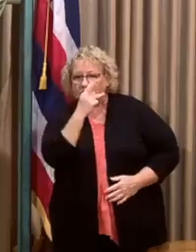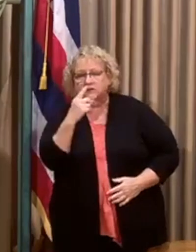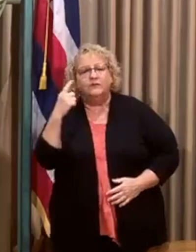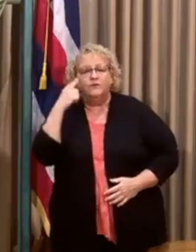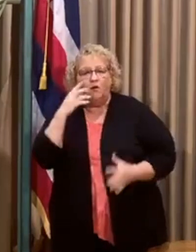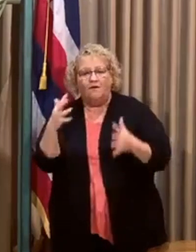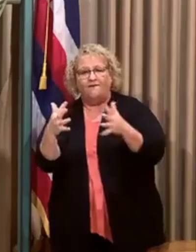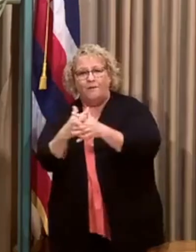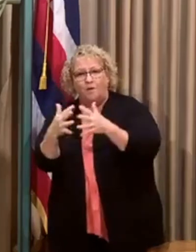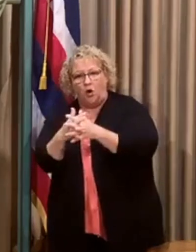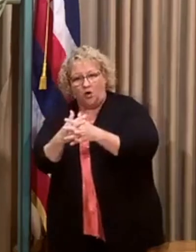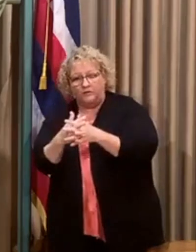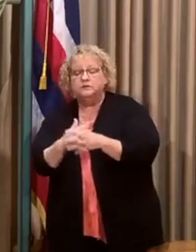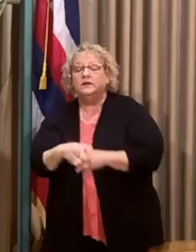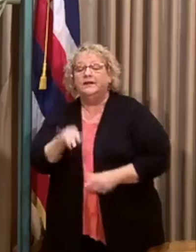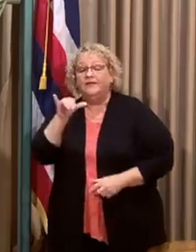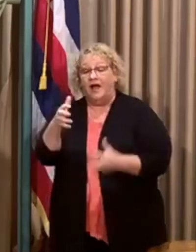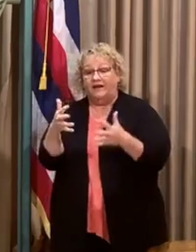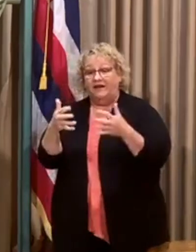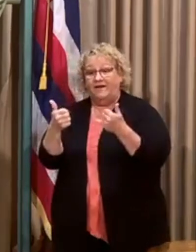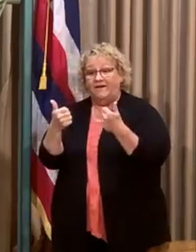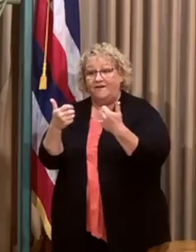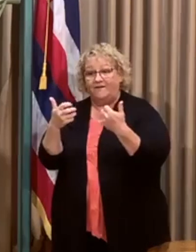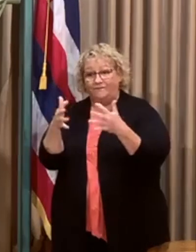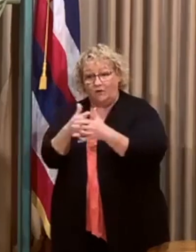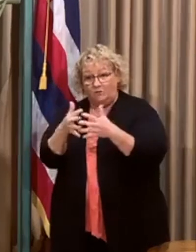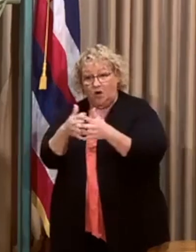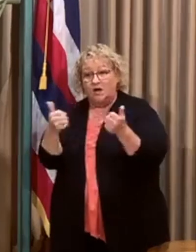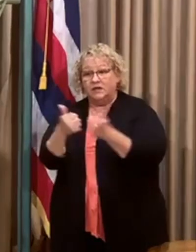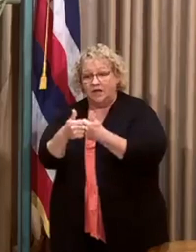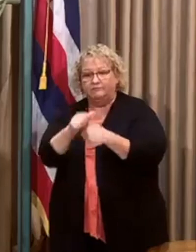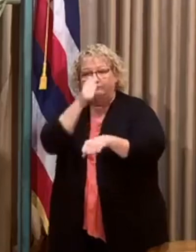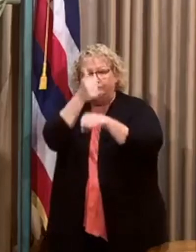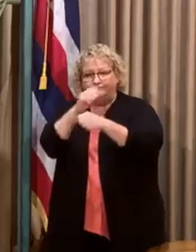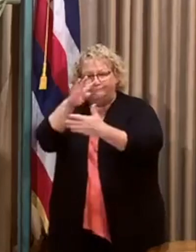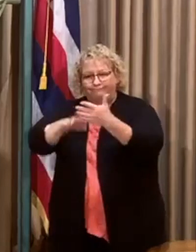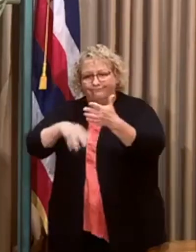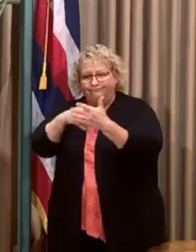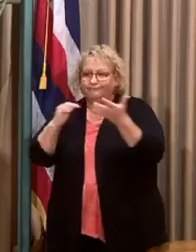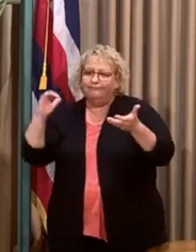so our games and our schedules are set collaboratively with the conference.